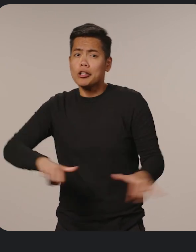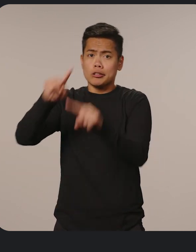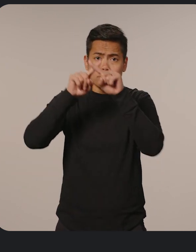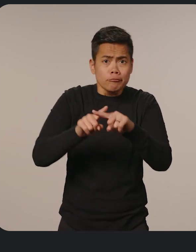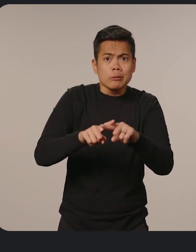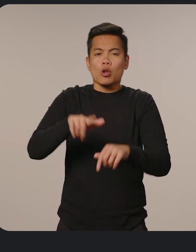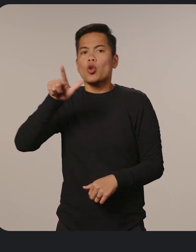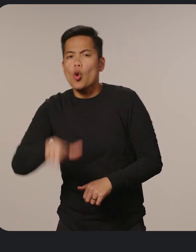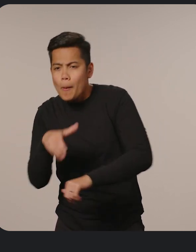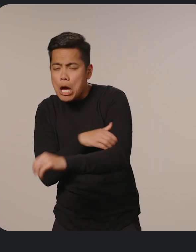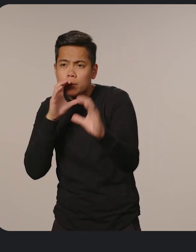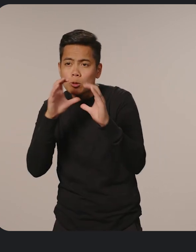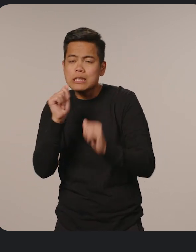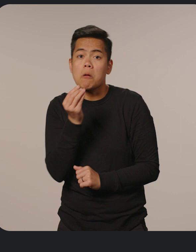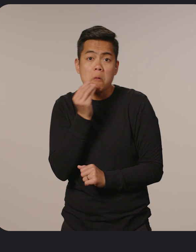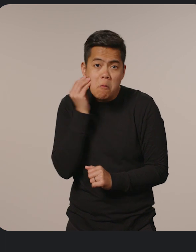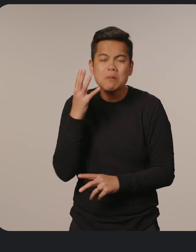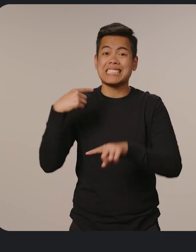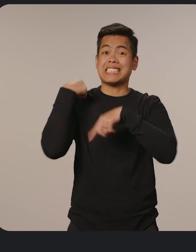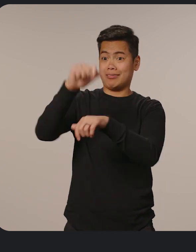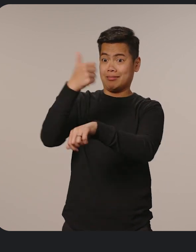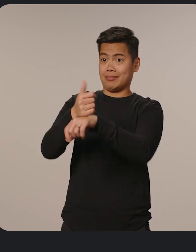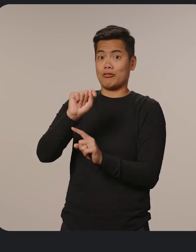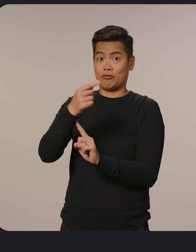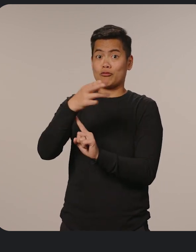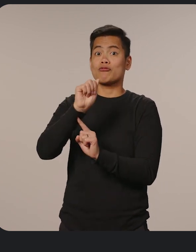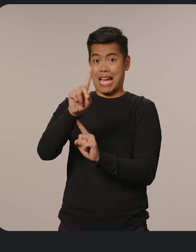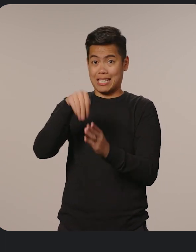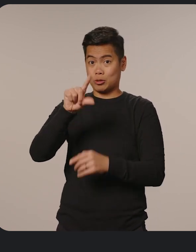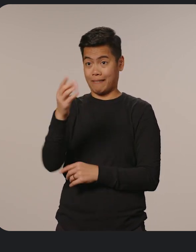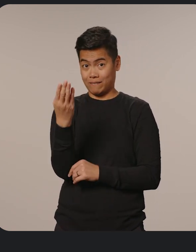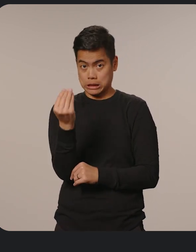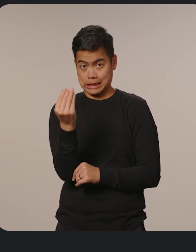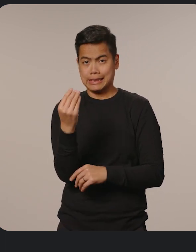in the home. Since founding the Thread group in 2014, we've been committed to building this standard,